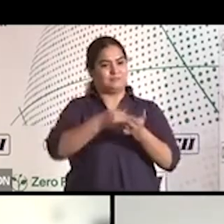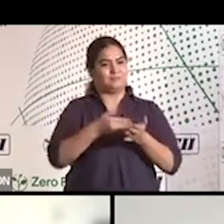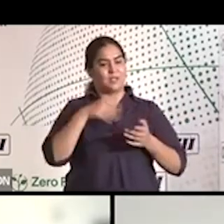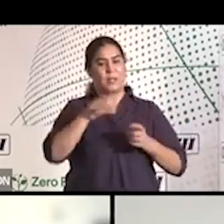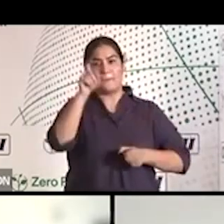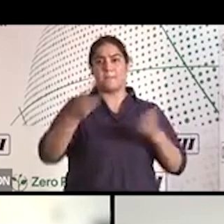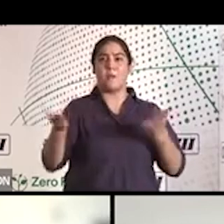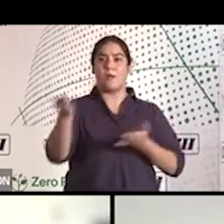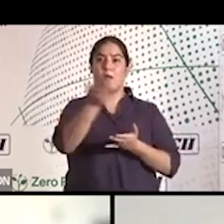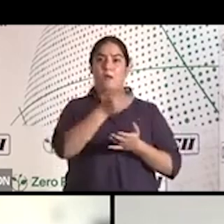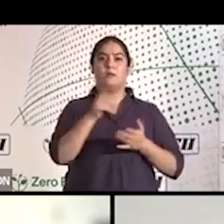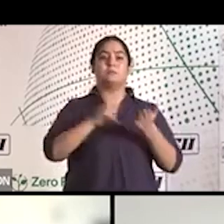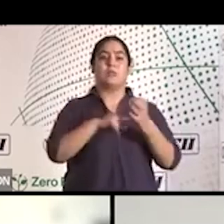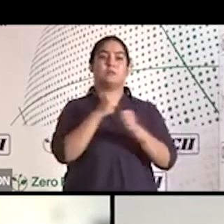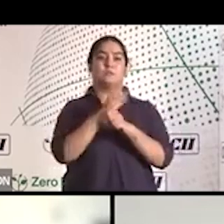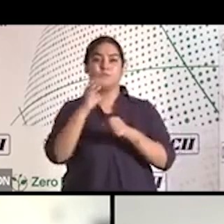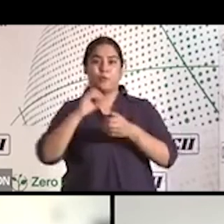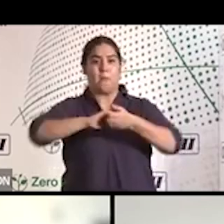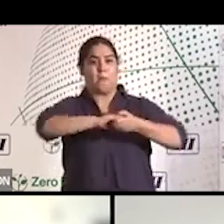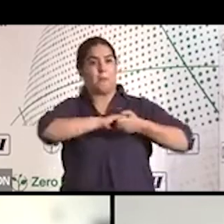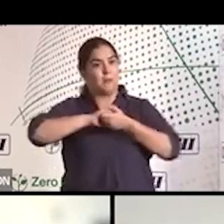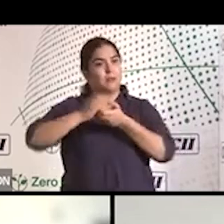A lot of a lot of NGO partners who work with us.